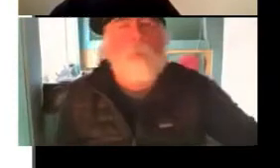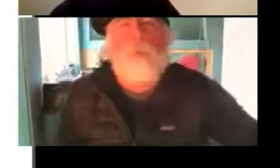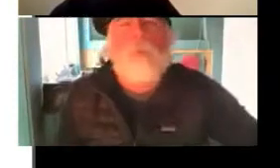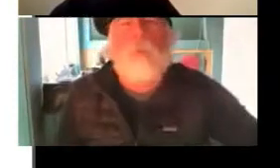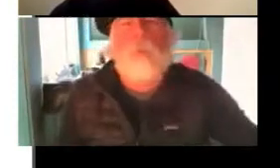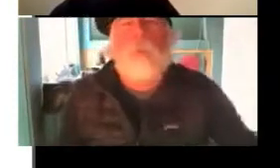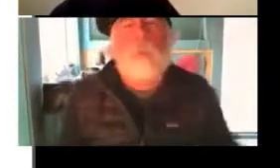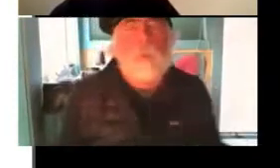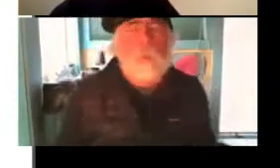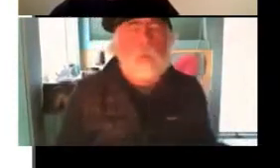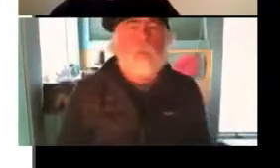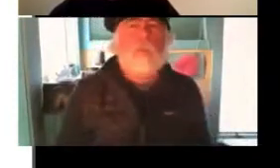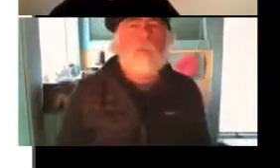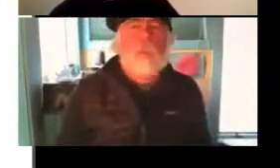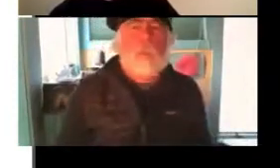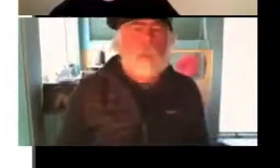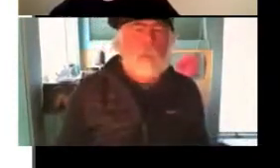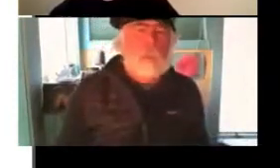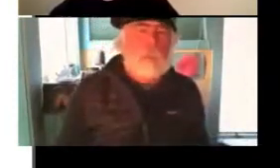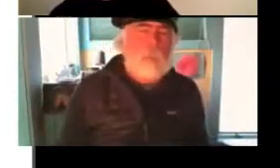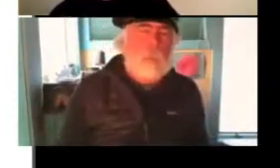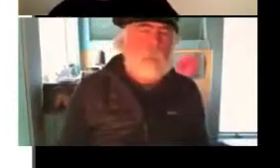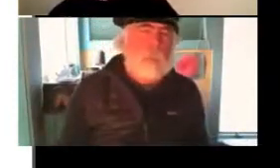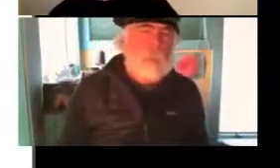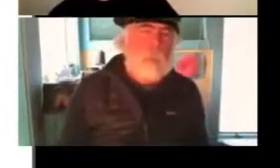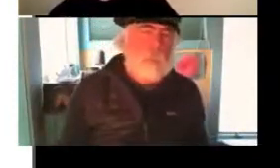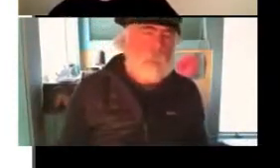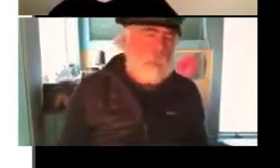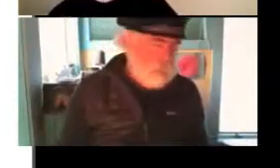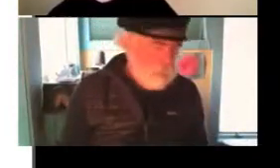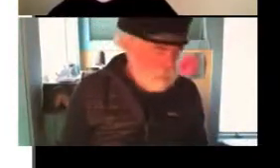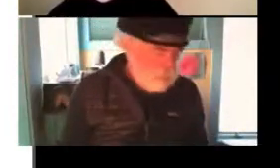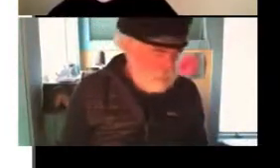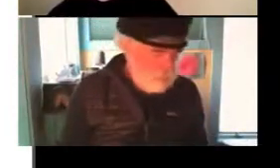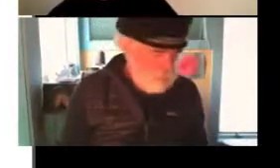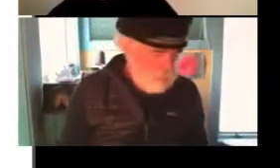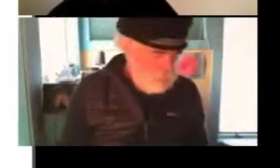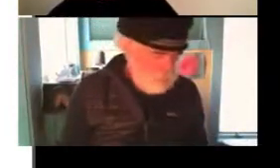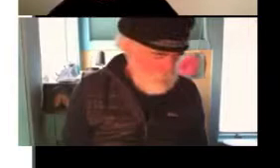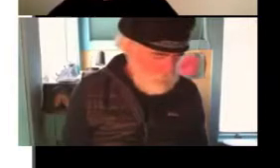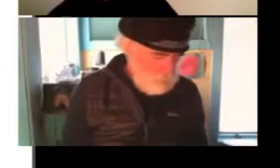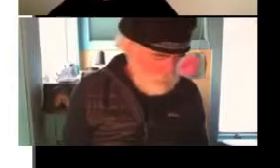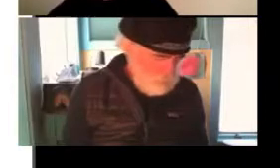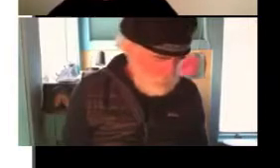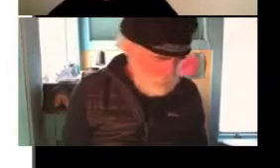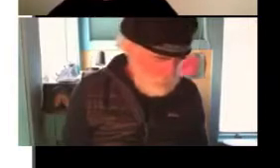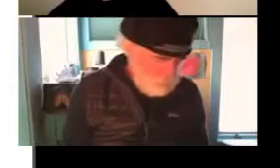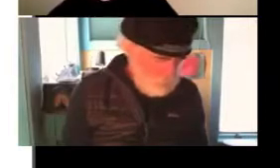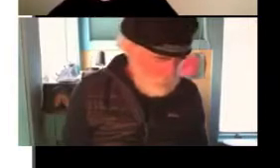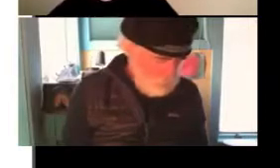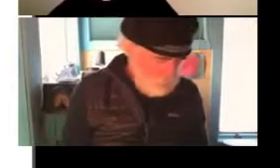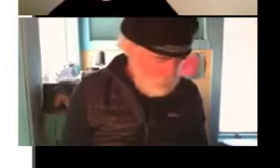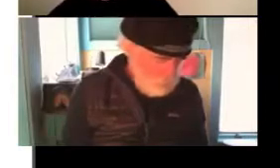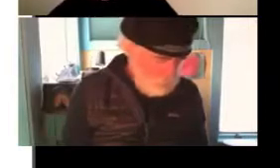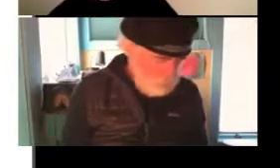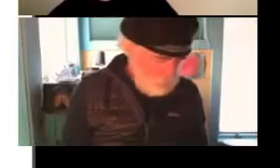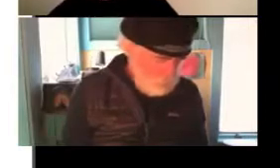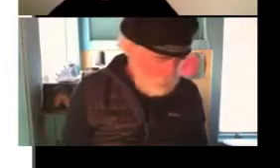you'll be asked to sign in using your user ID, which is an email address, along with the password that you selected when creating your account.